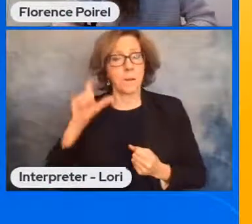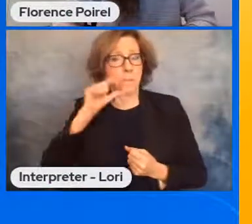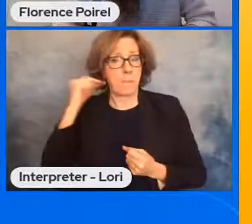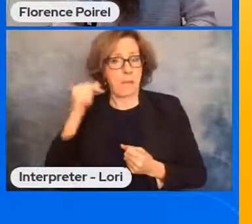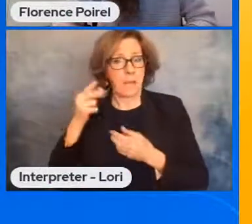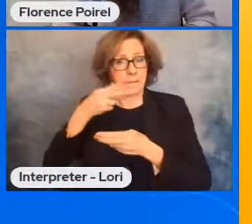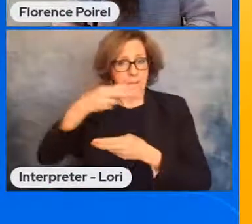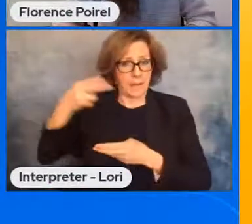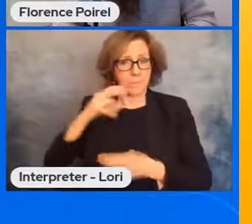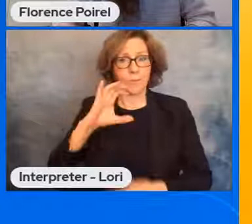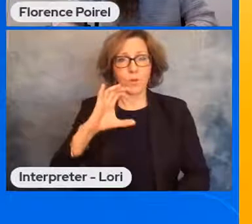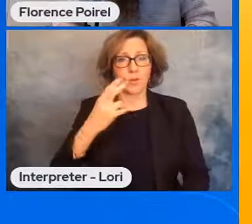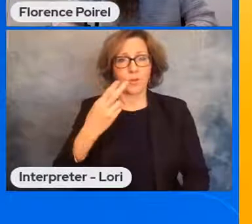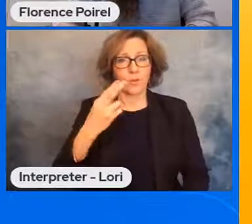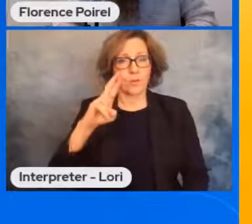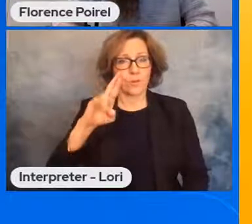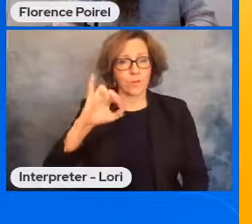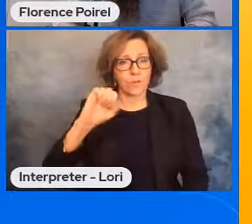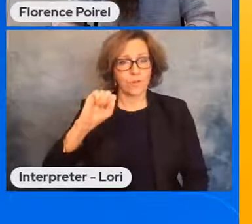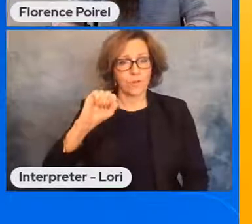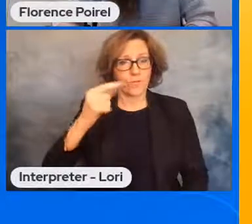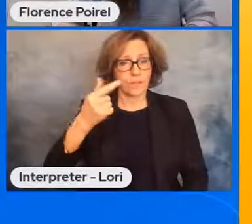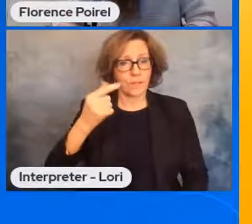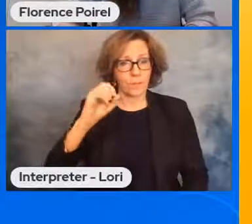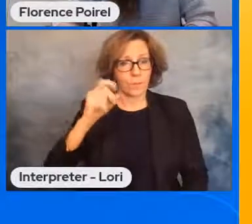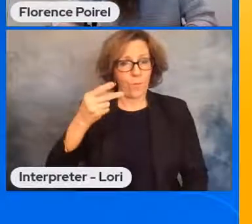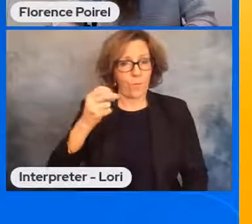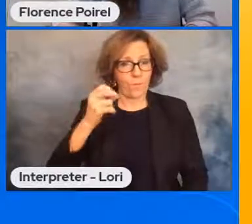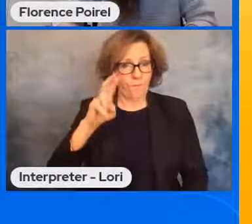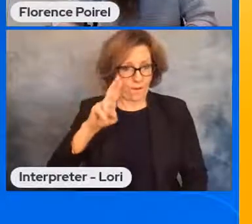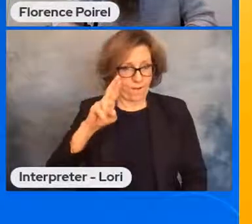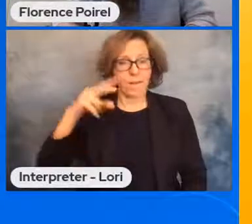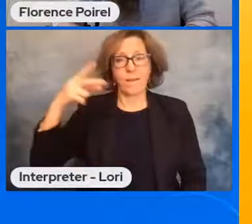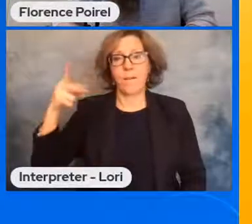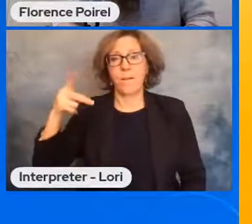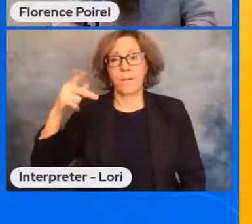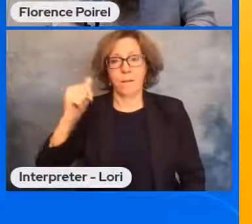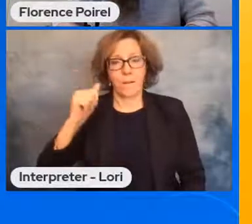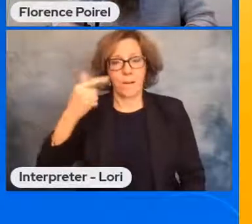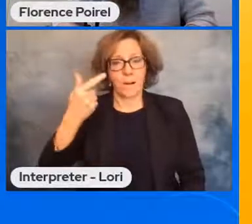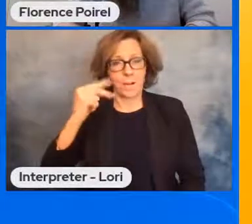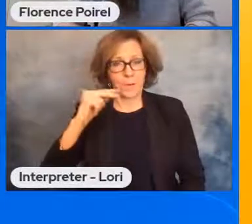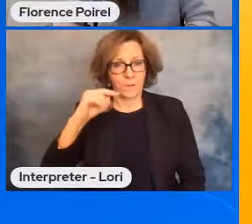So Christopher is a head of accessibility and disability inclusion for EMEA at Google.